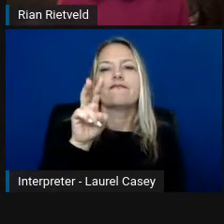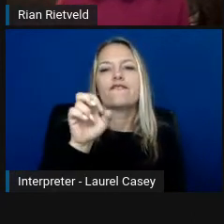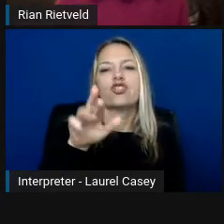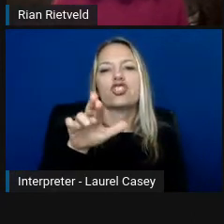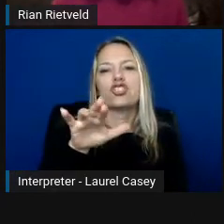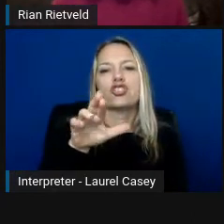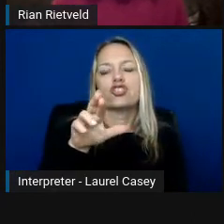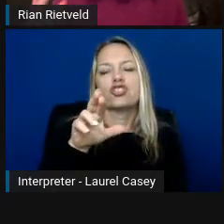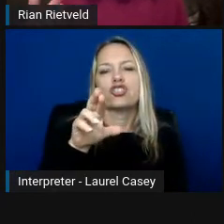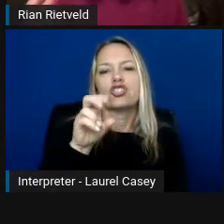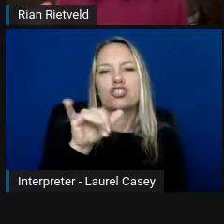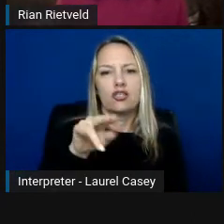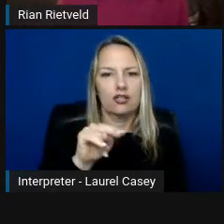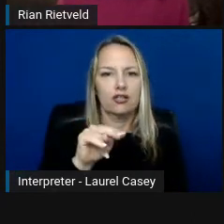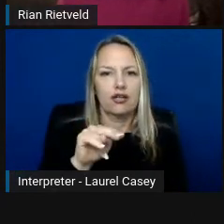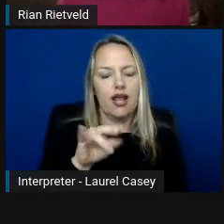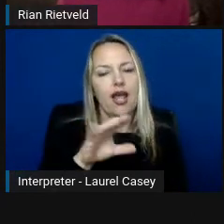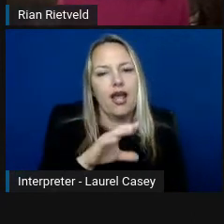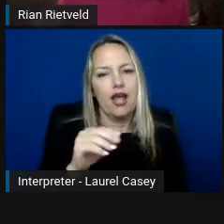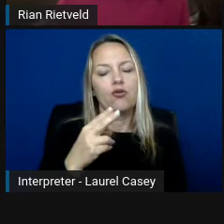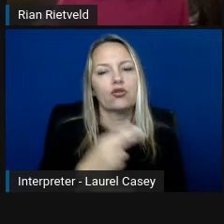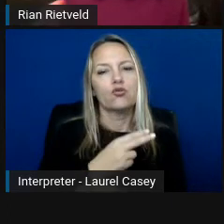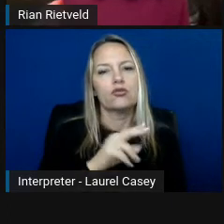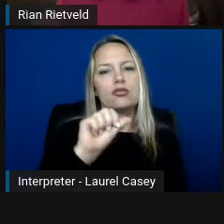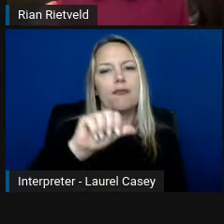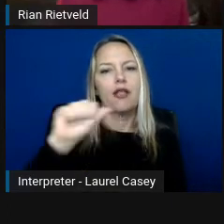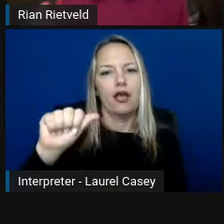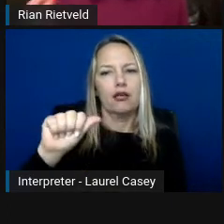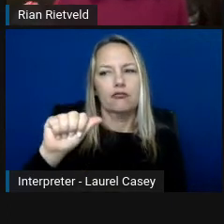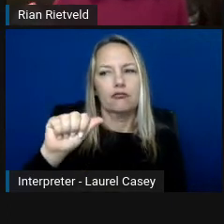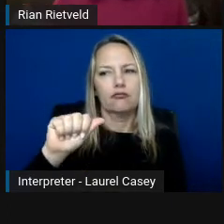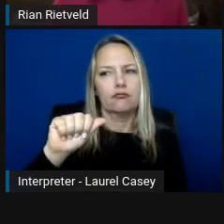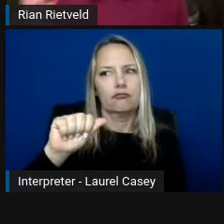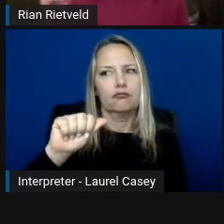to the level AA, so WCAG 2.1 AA.